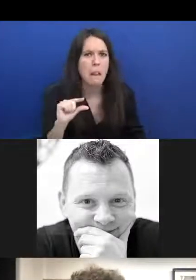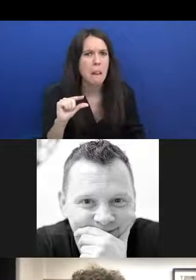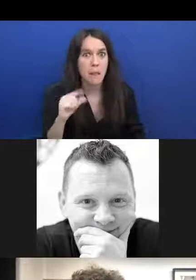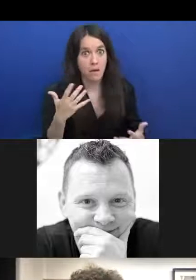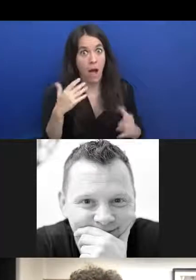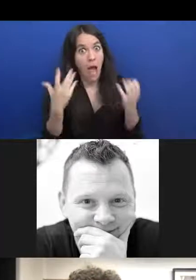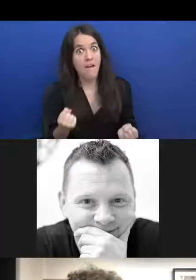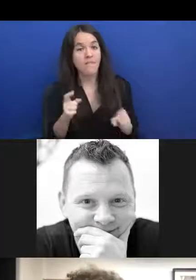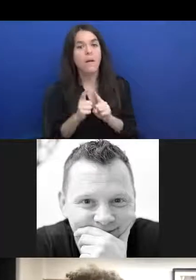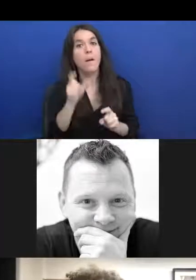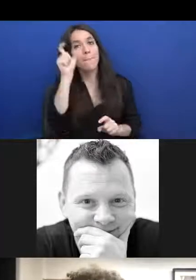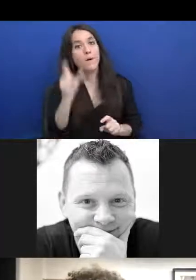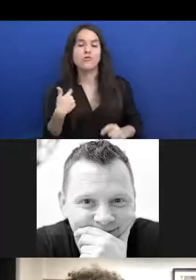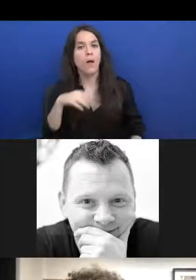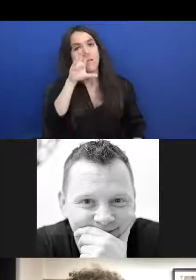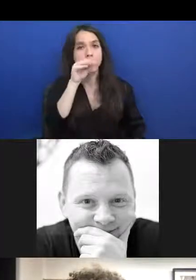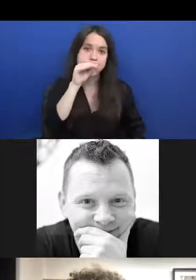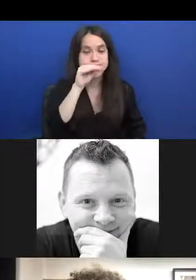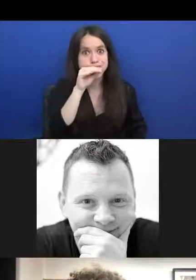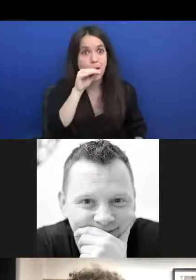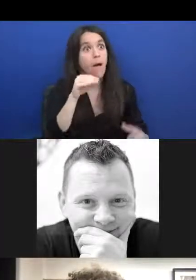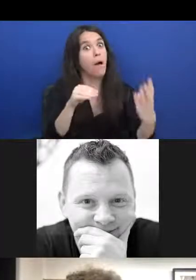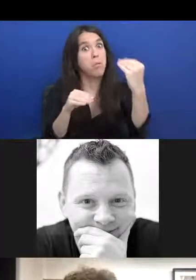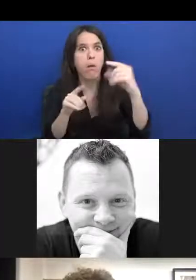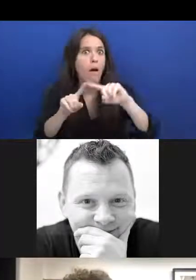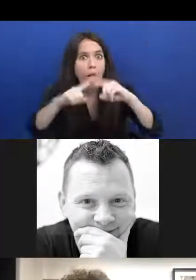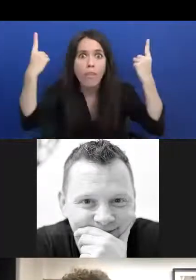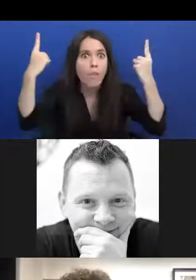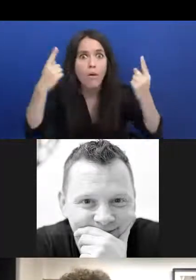and didn't they didn't seem to think there was something awkward or uncomfortable about this